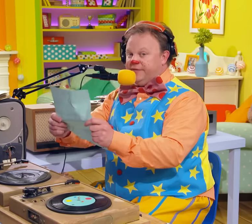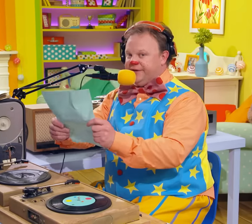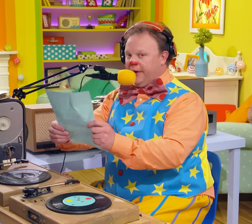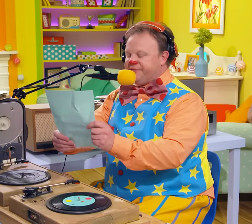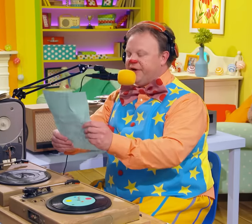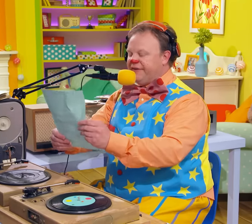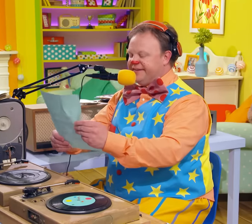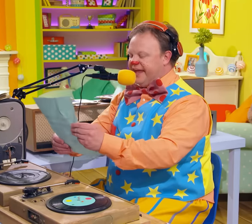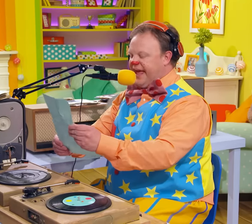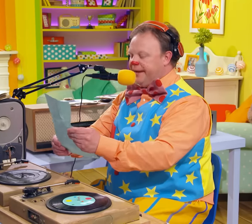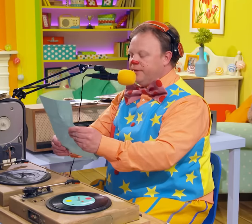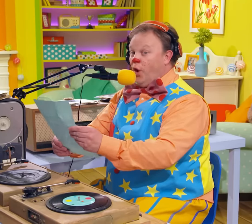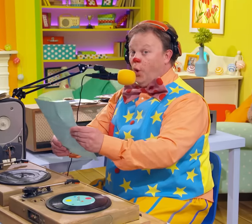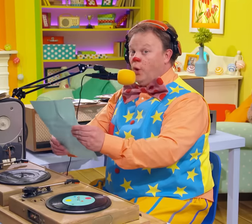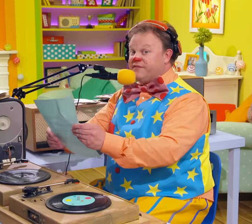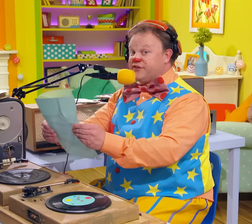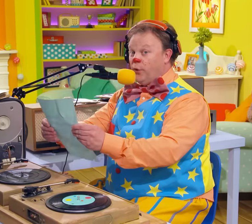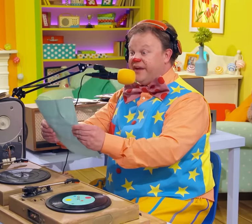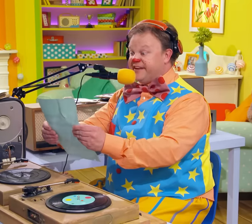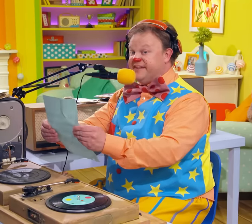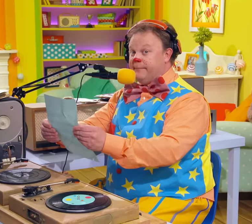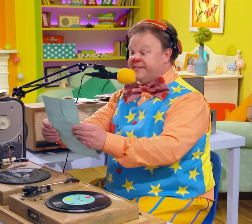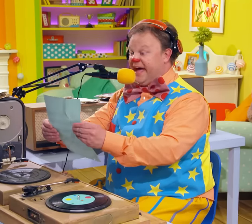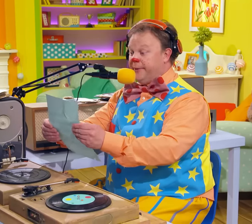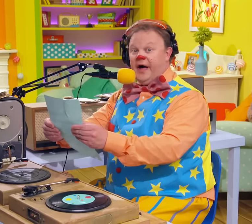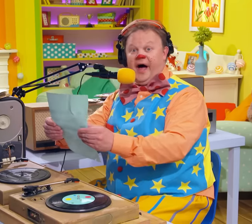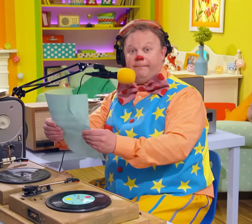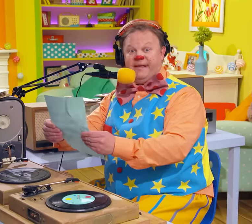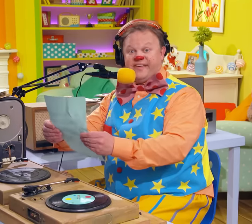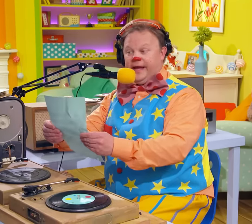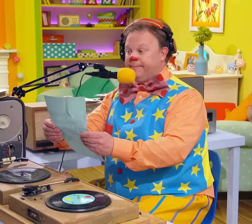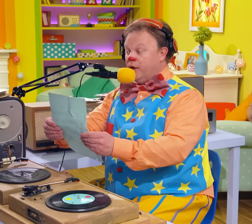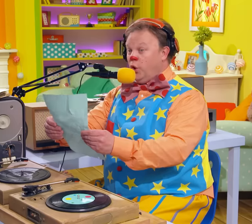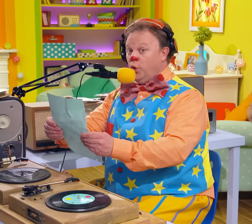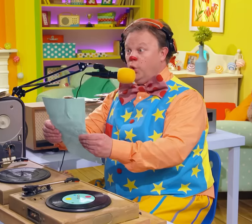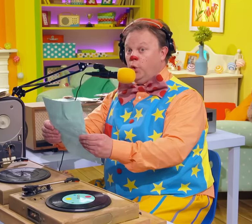the top story today all of the toys in tumble town are missing